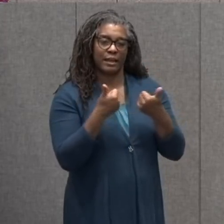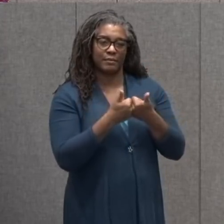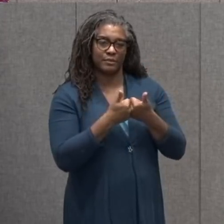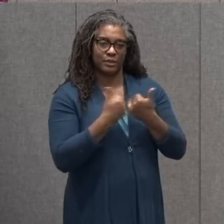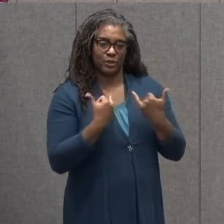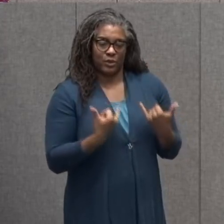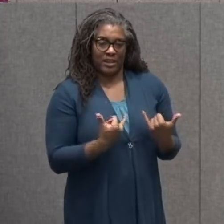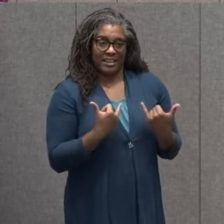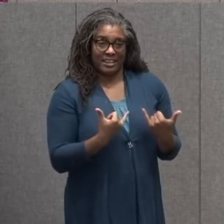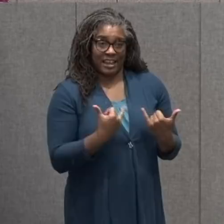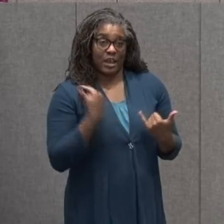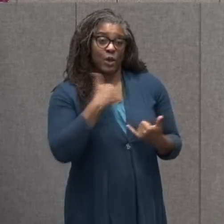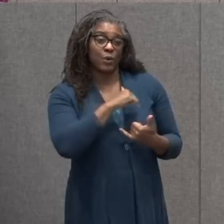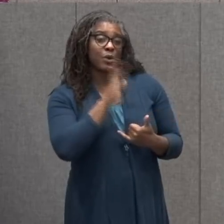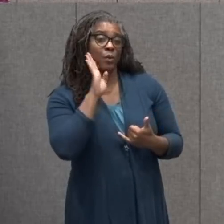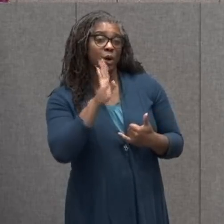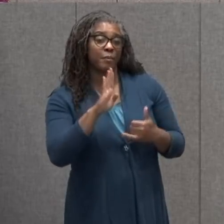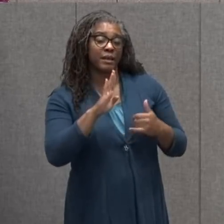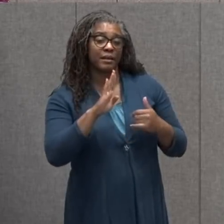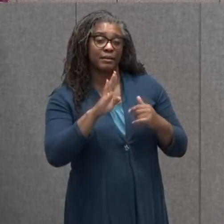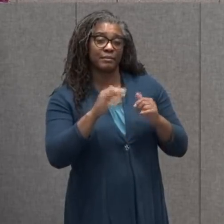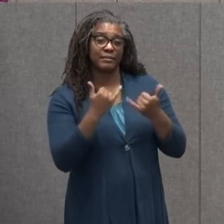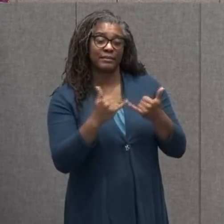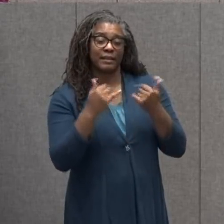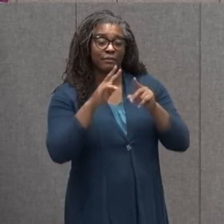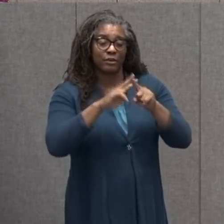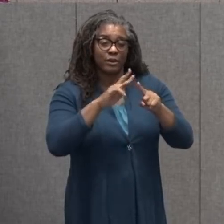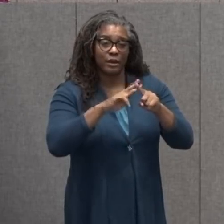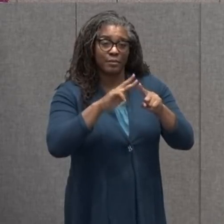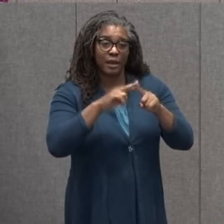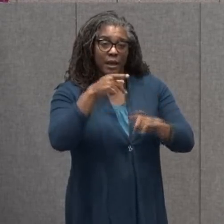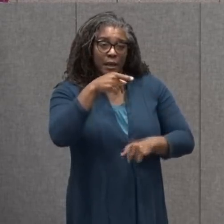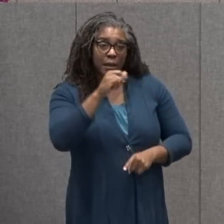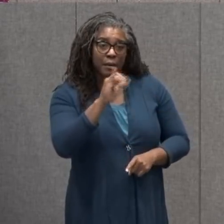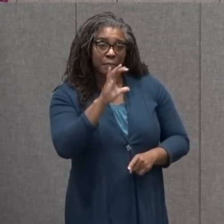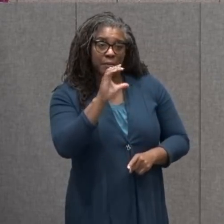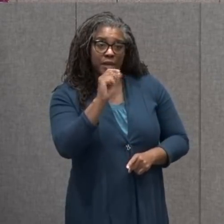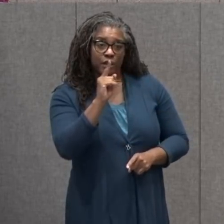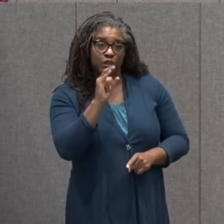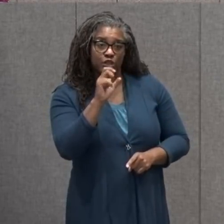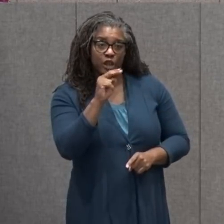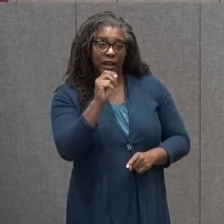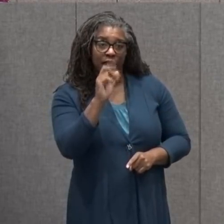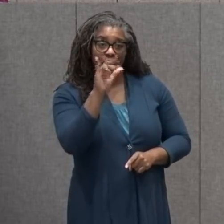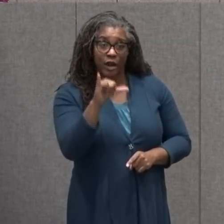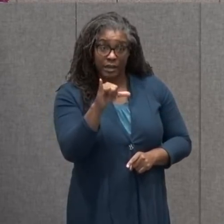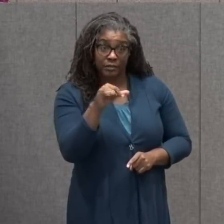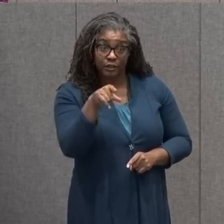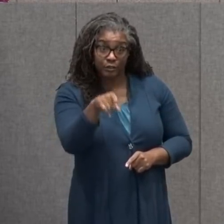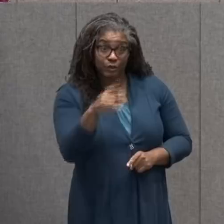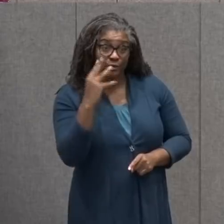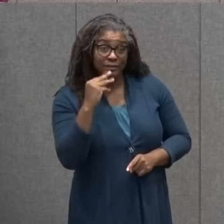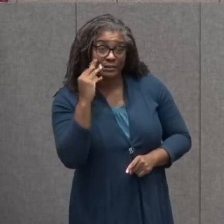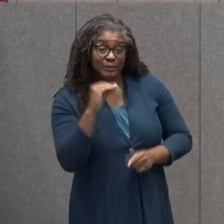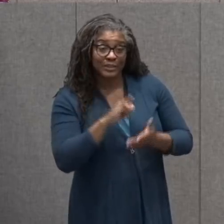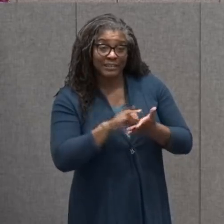Have you ever played Pictionary at home or in school? Well if you have, you're in luck